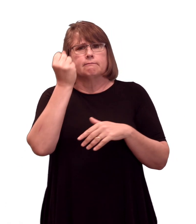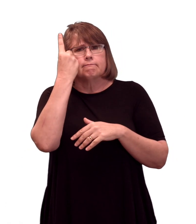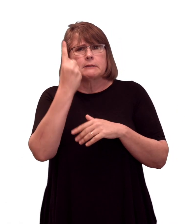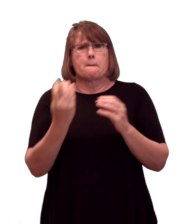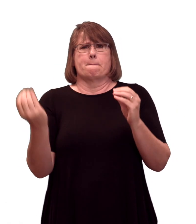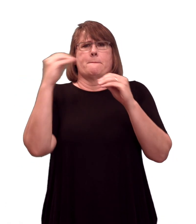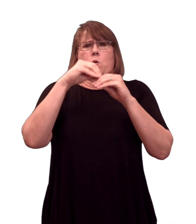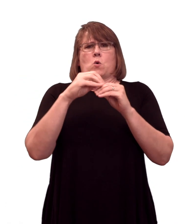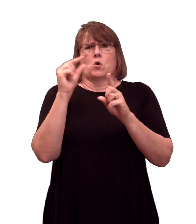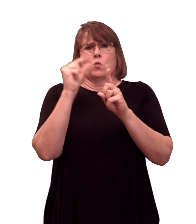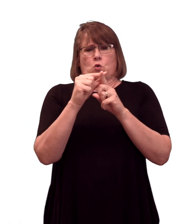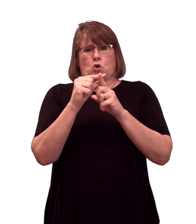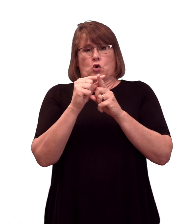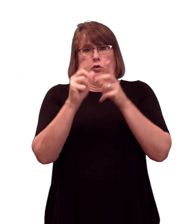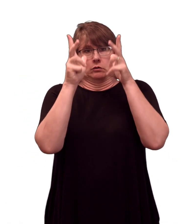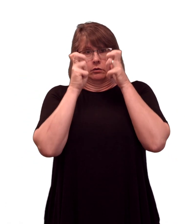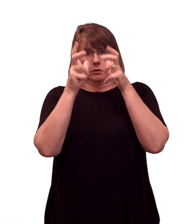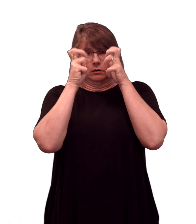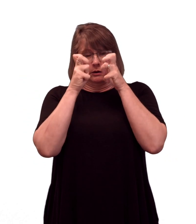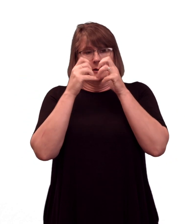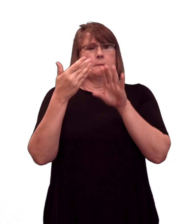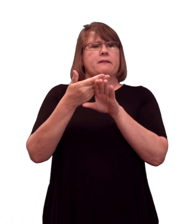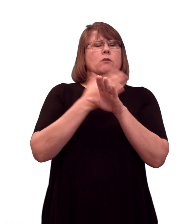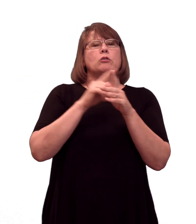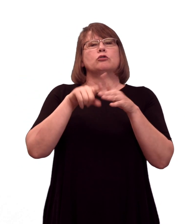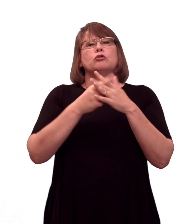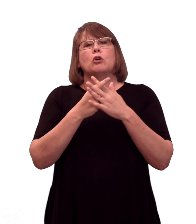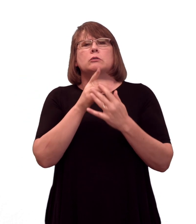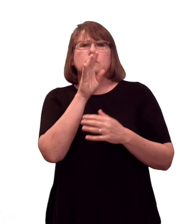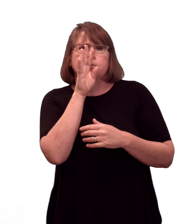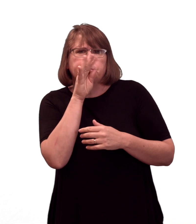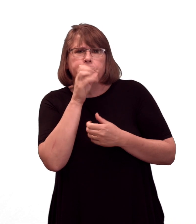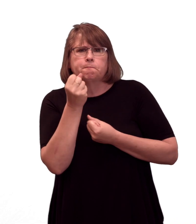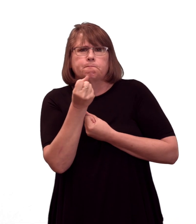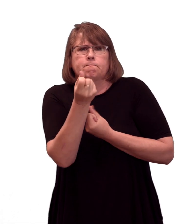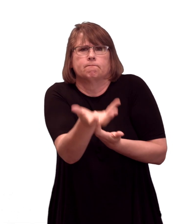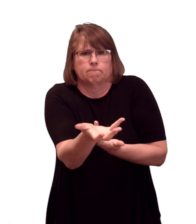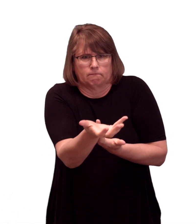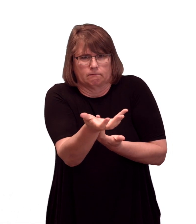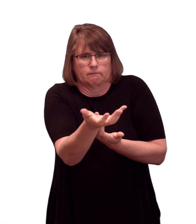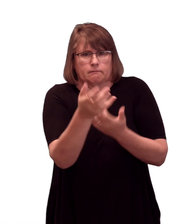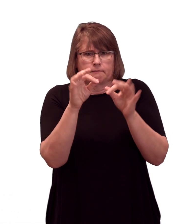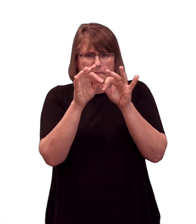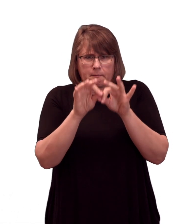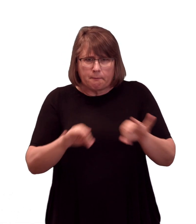Children understand more words before they say or speak words to others.